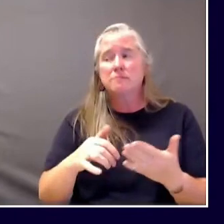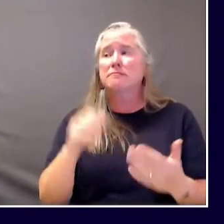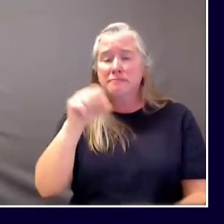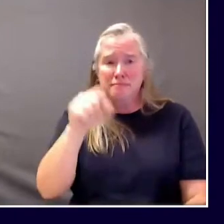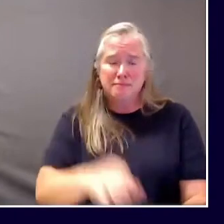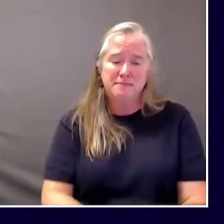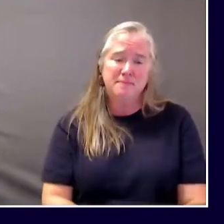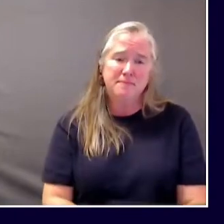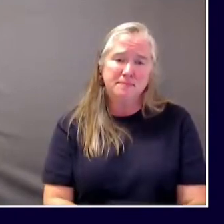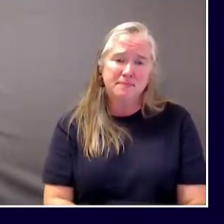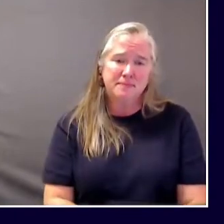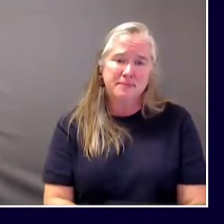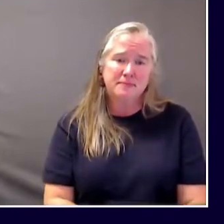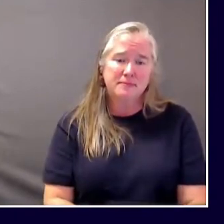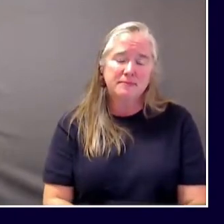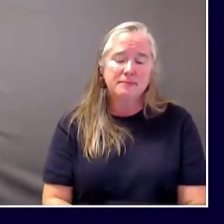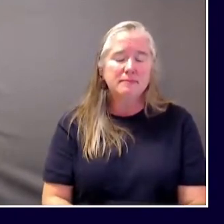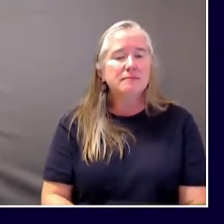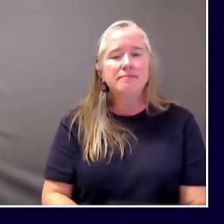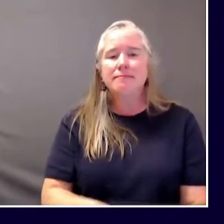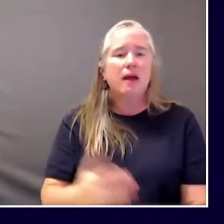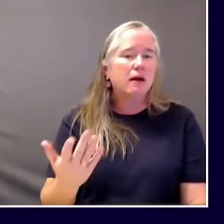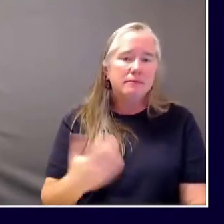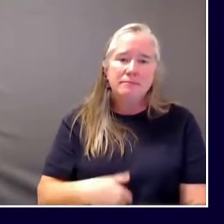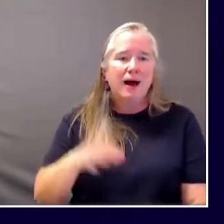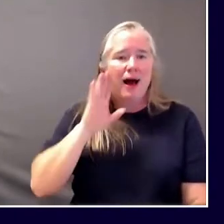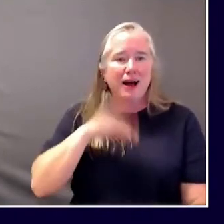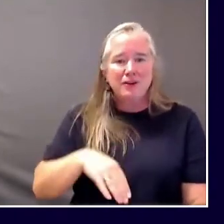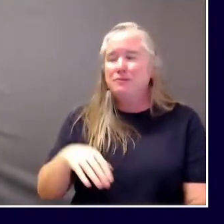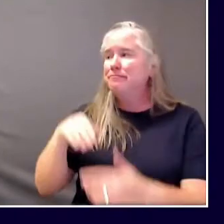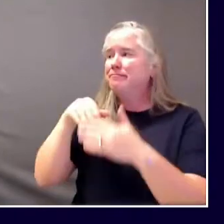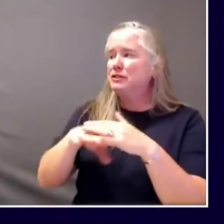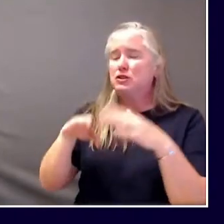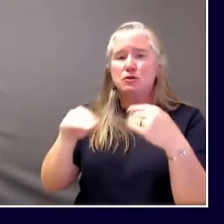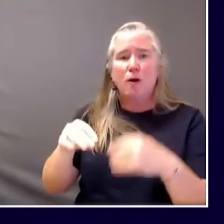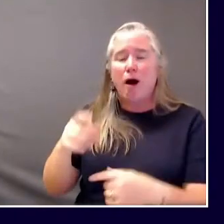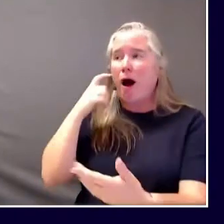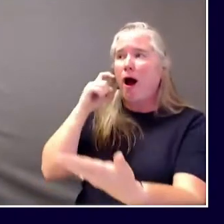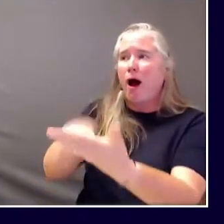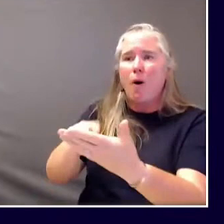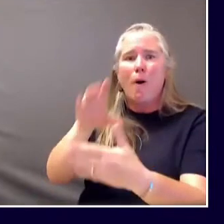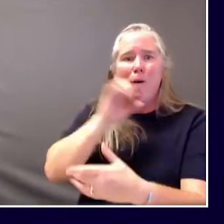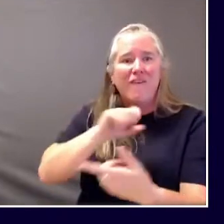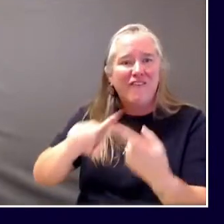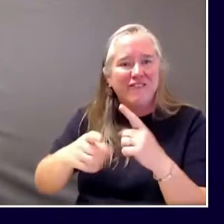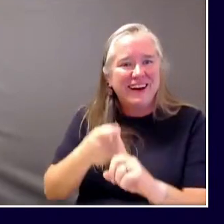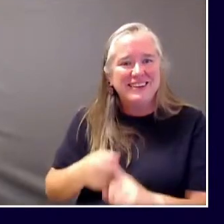easy to walk into a store and